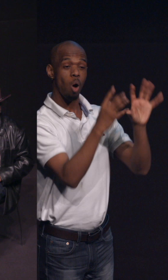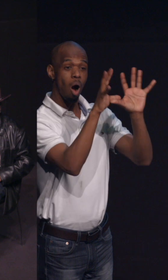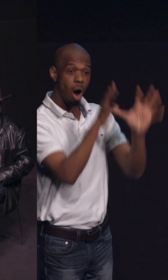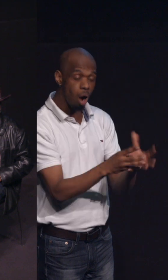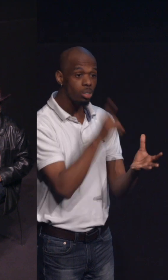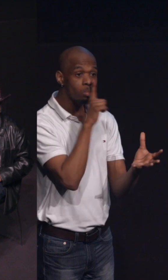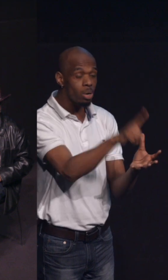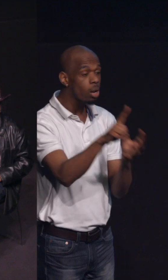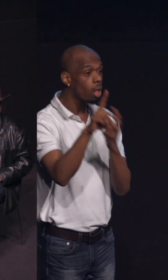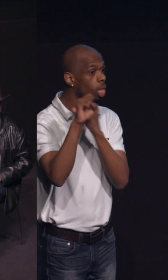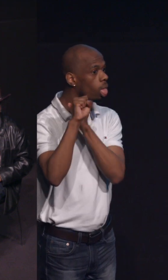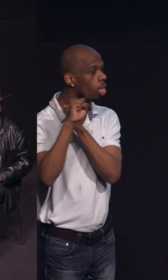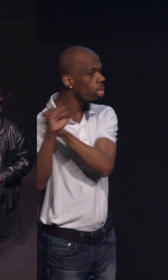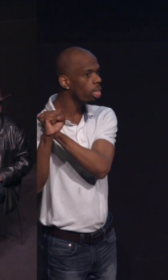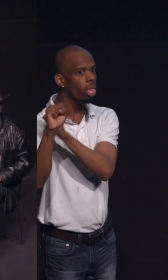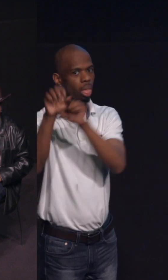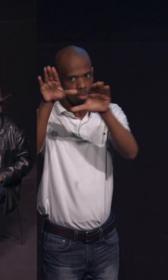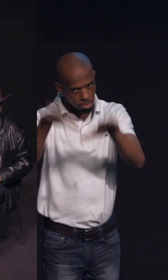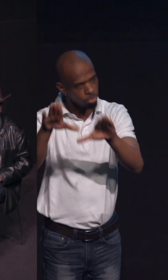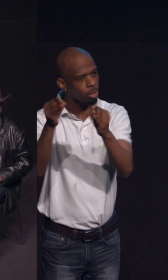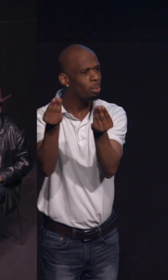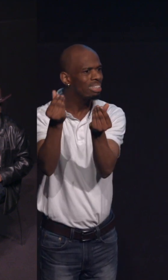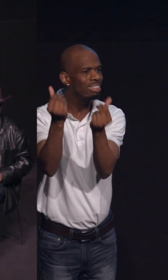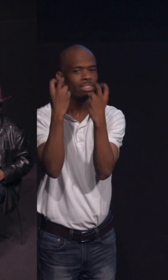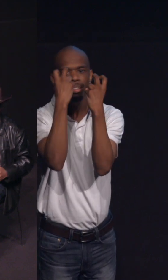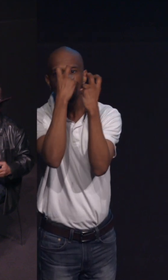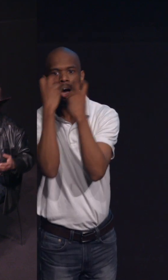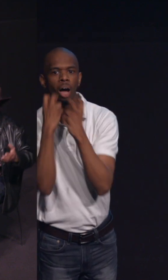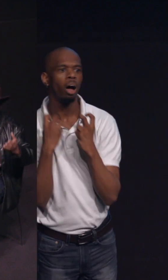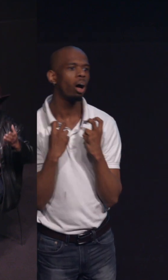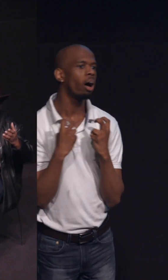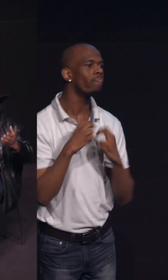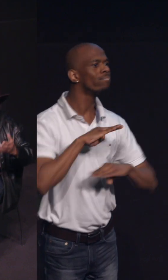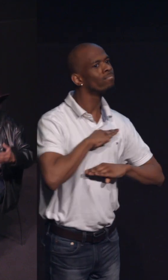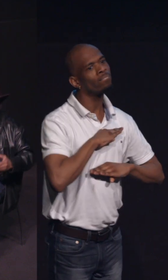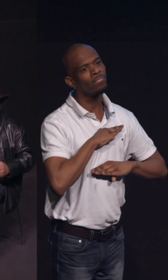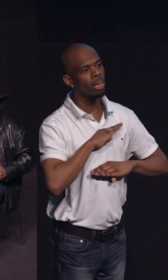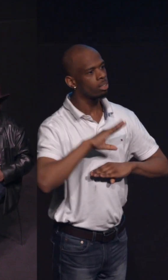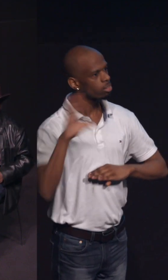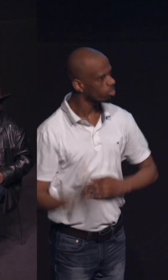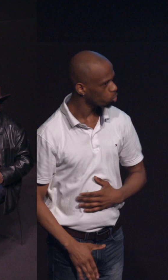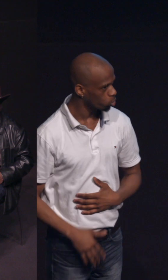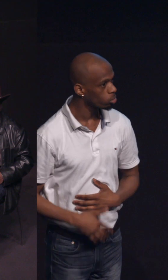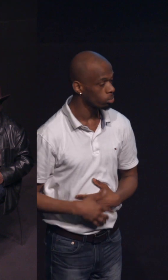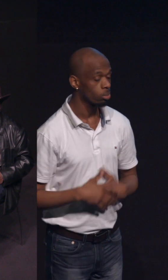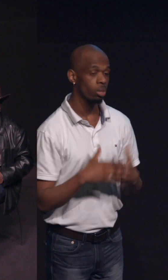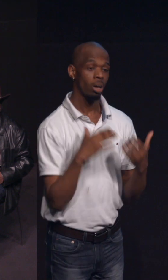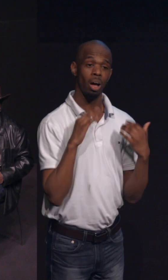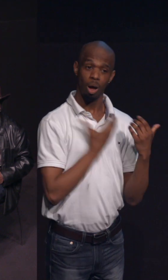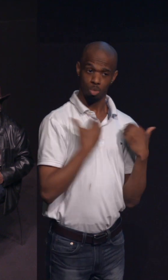everybody wants money and enough is not enough. But young kids, I mean, we train 'em, we do, "You need money.